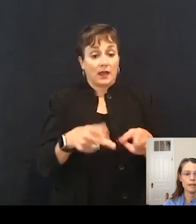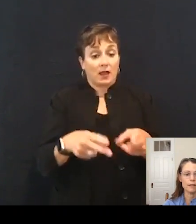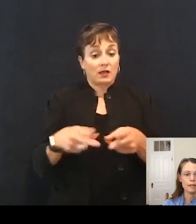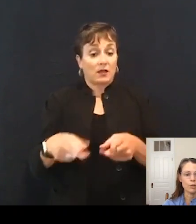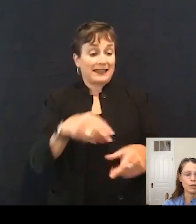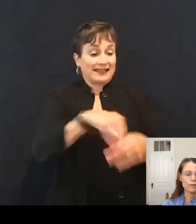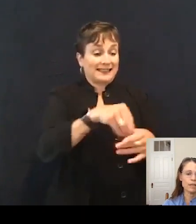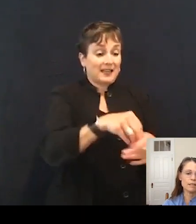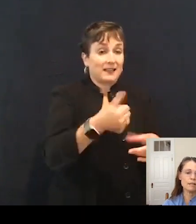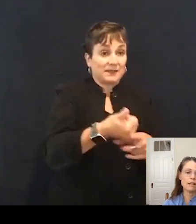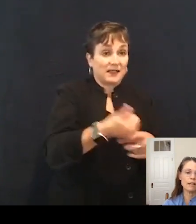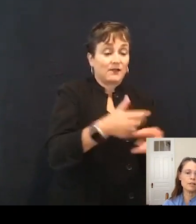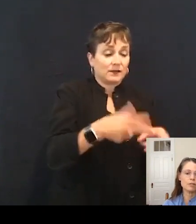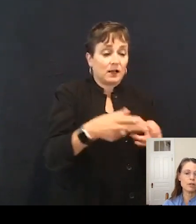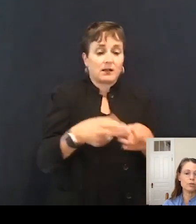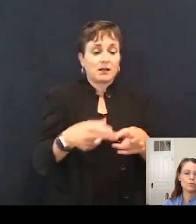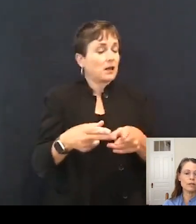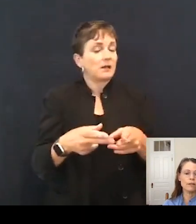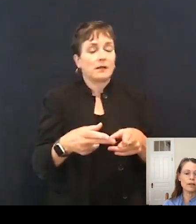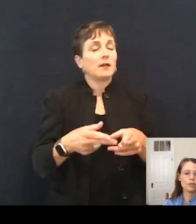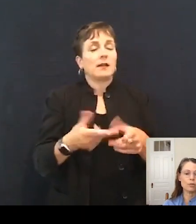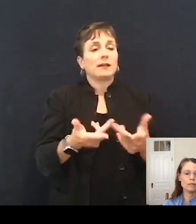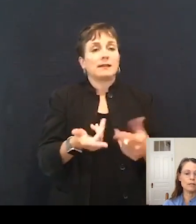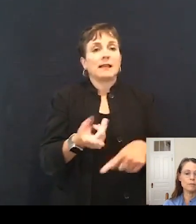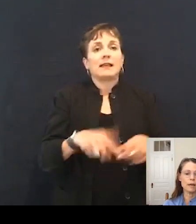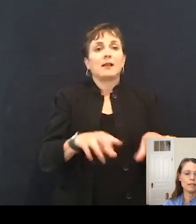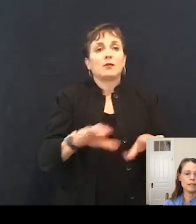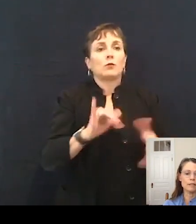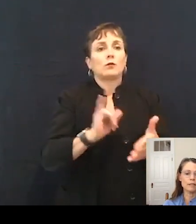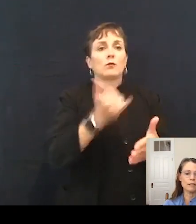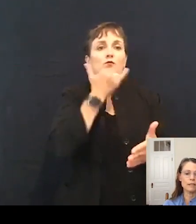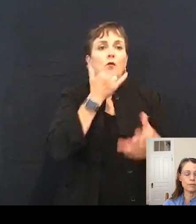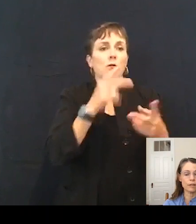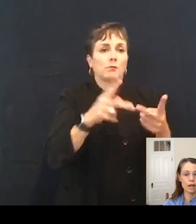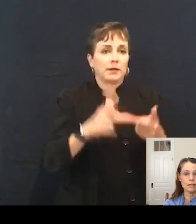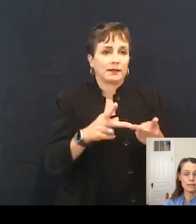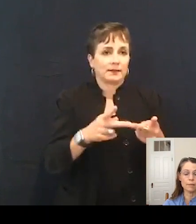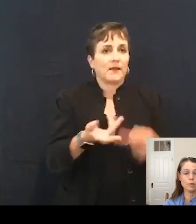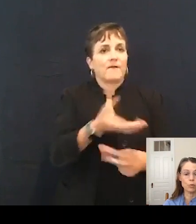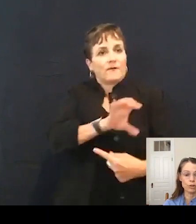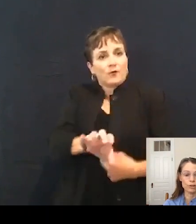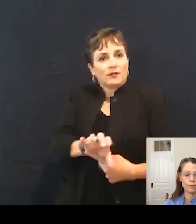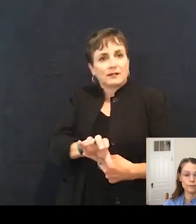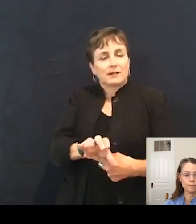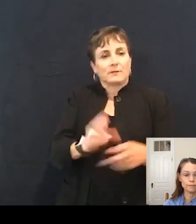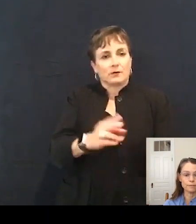We have tested the ASOs in the USH1C mice, to see if the concept works.